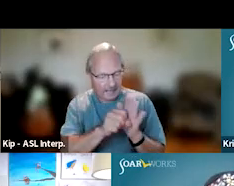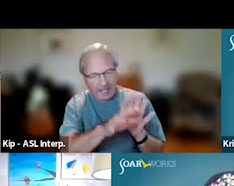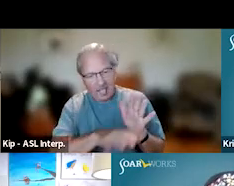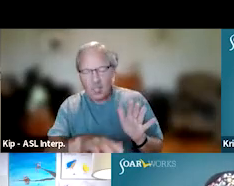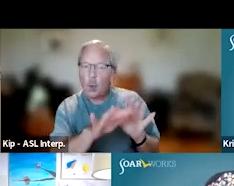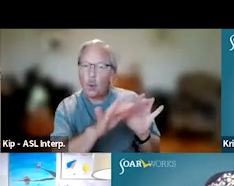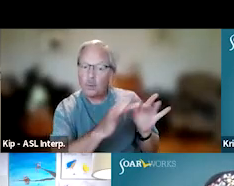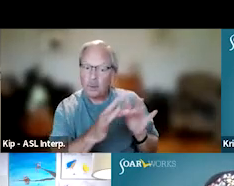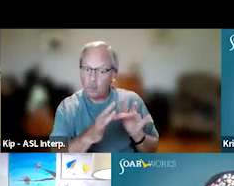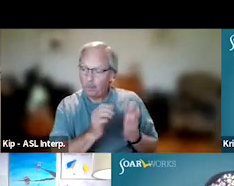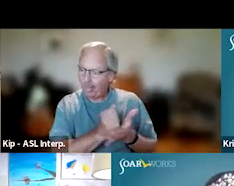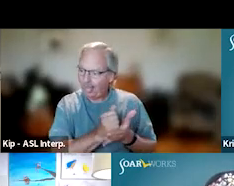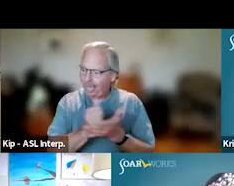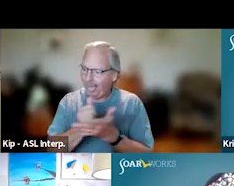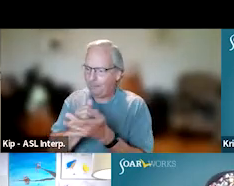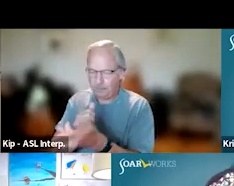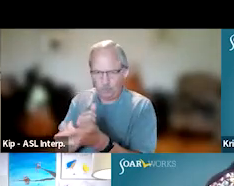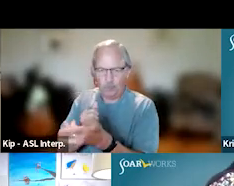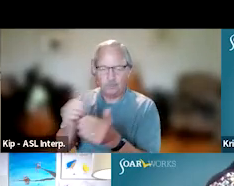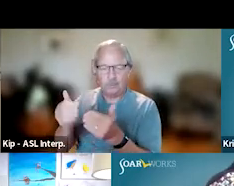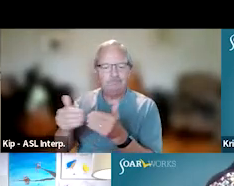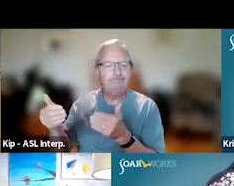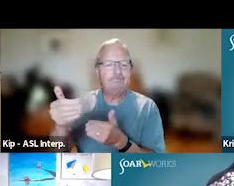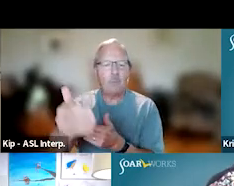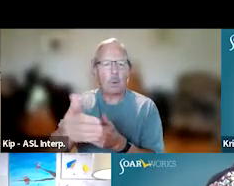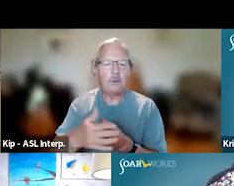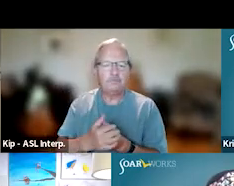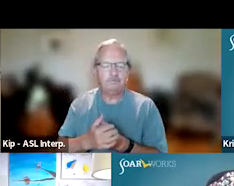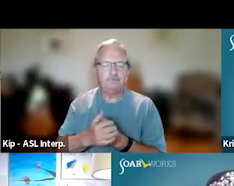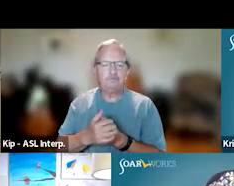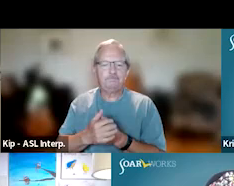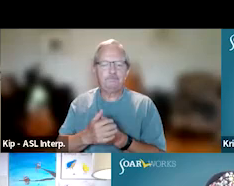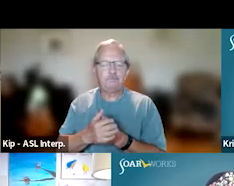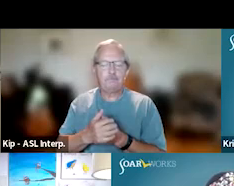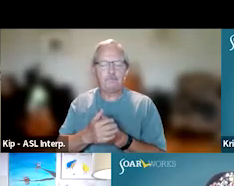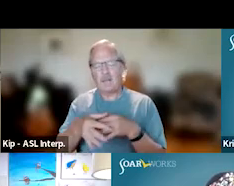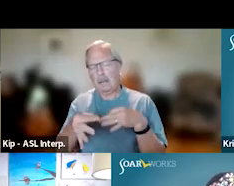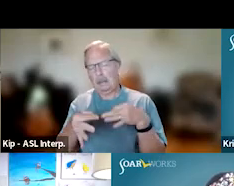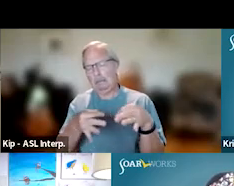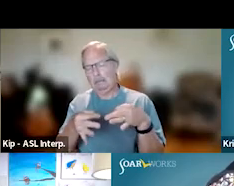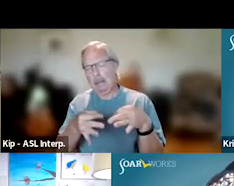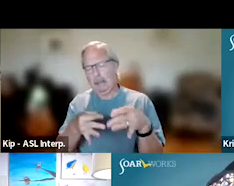to you as we move forward. We'll talk about SOAR training.